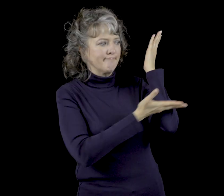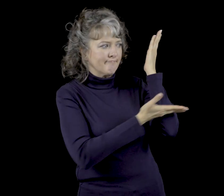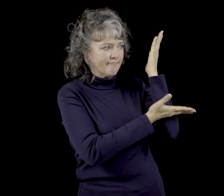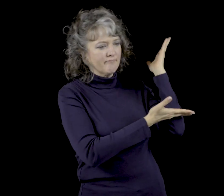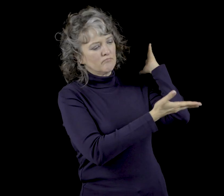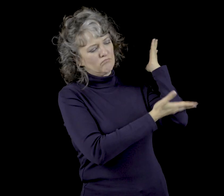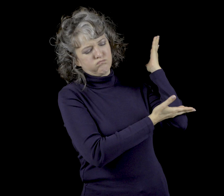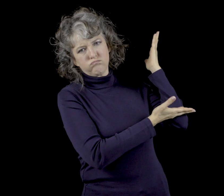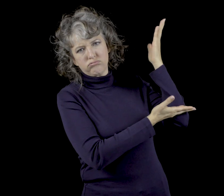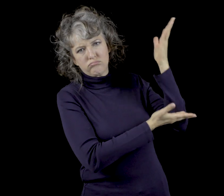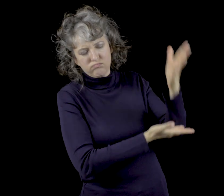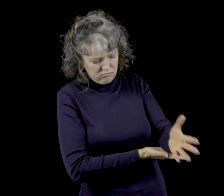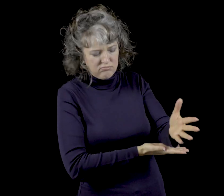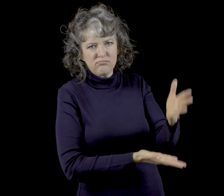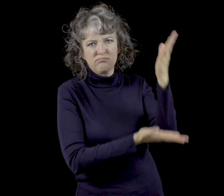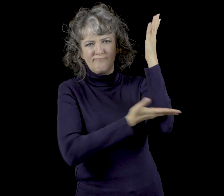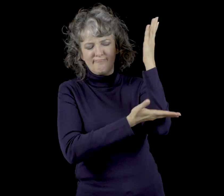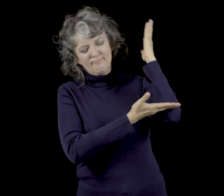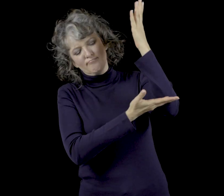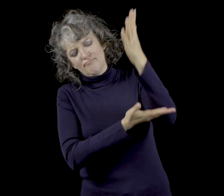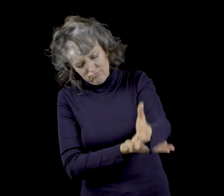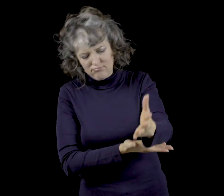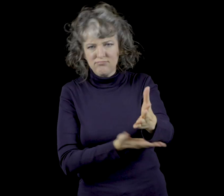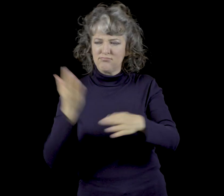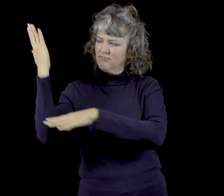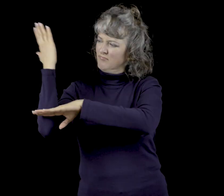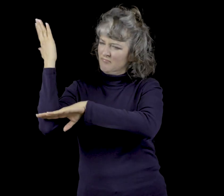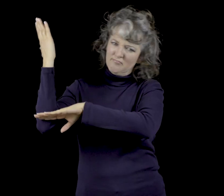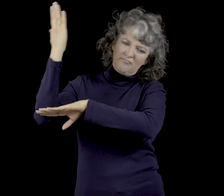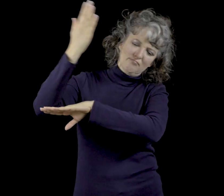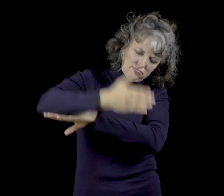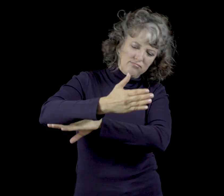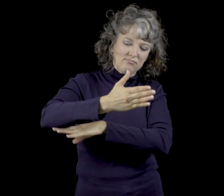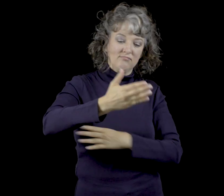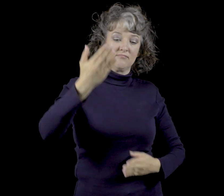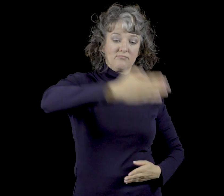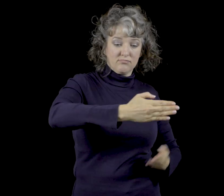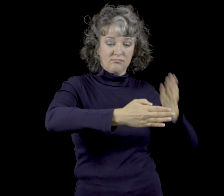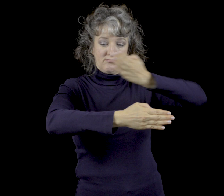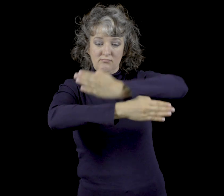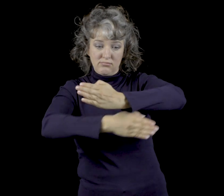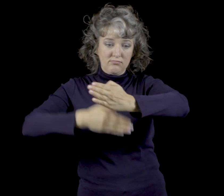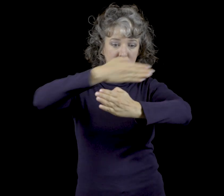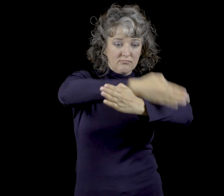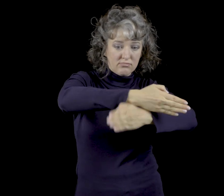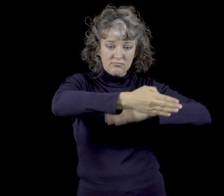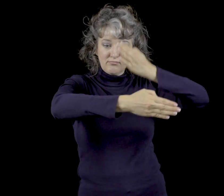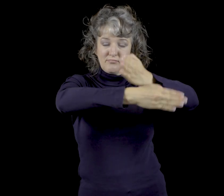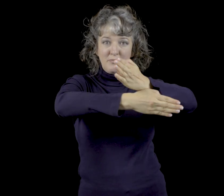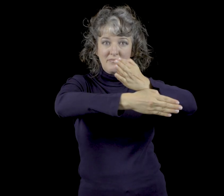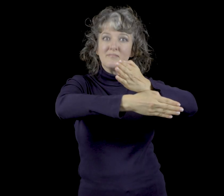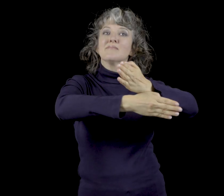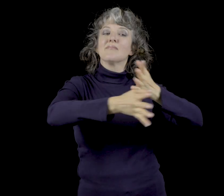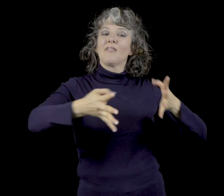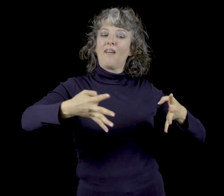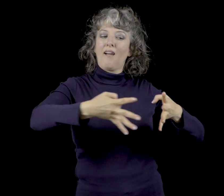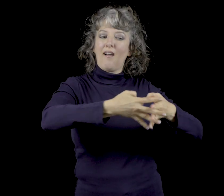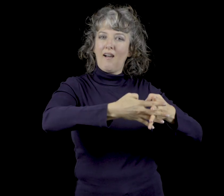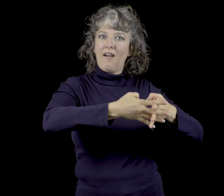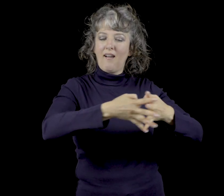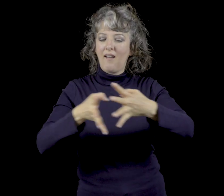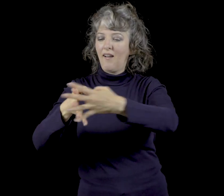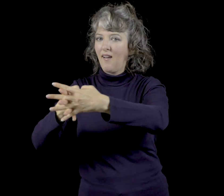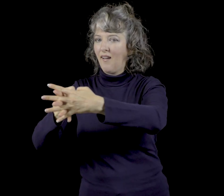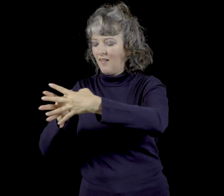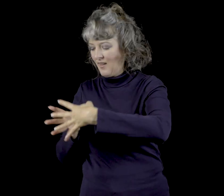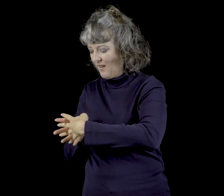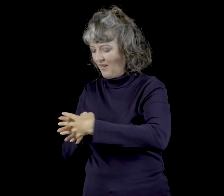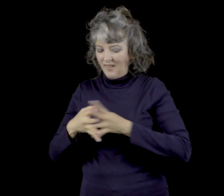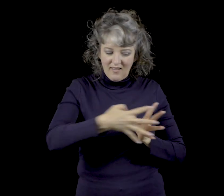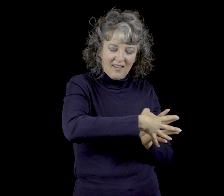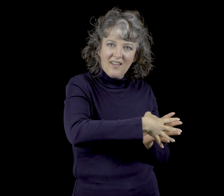They began to fall trees building the logged fenced in fort.